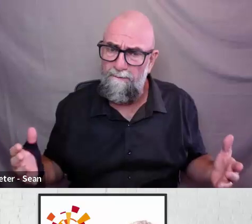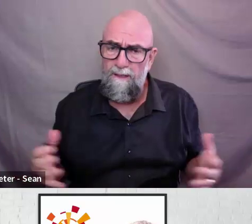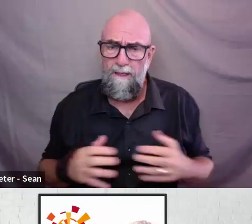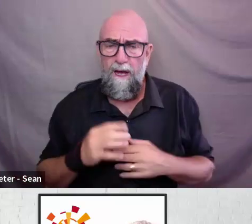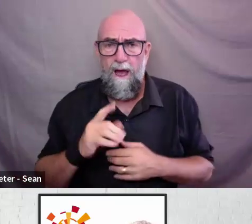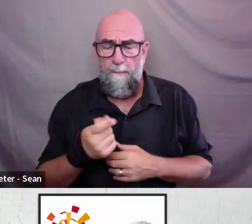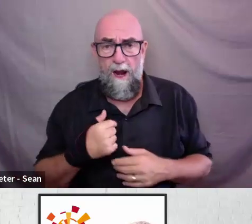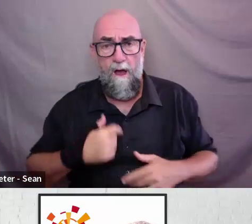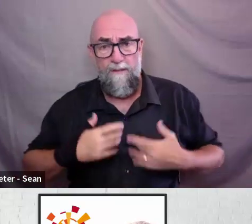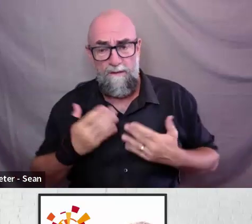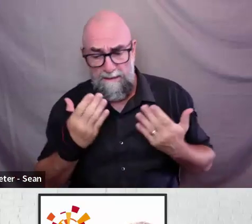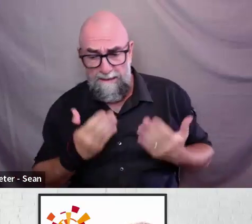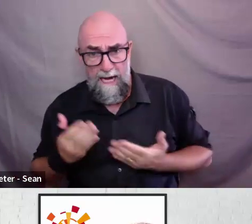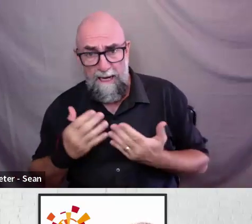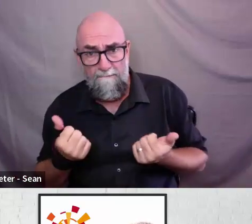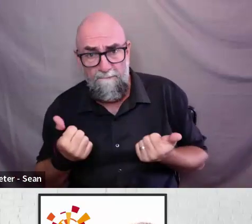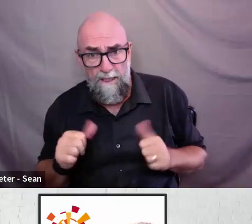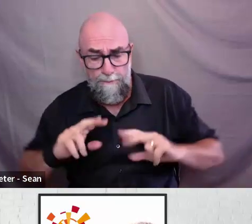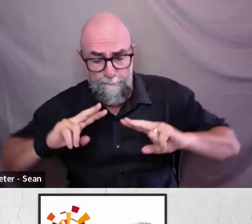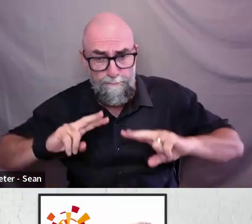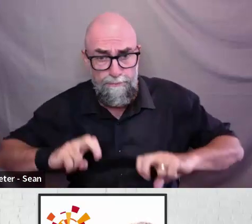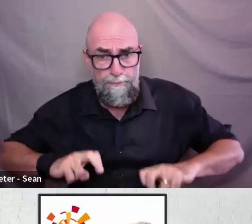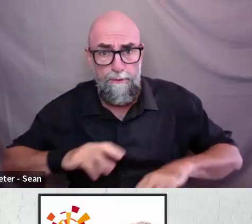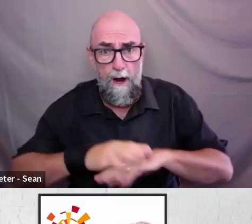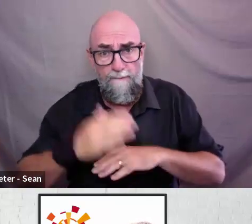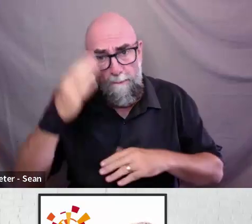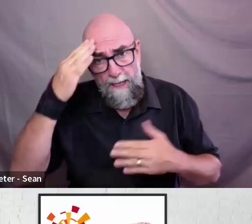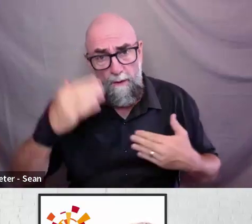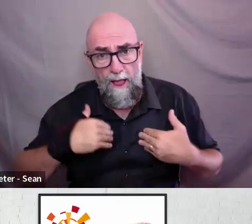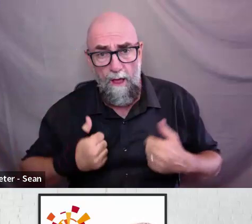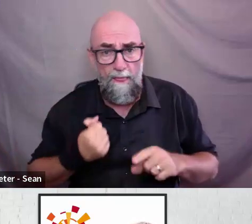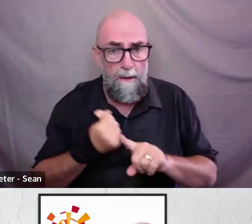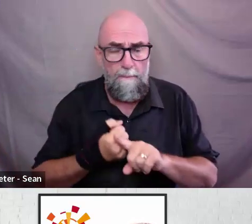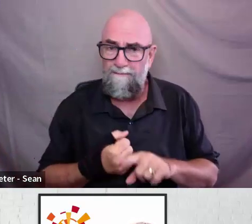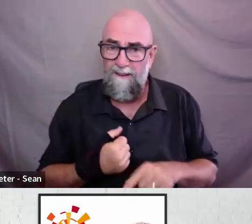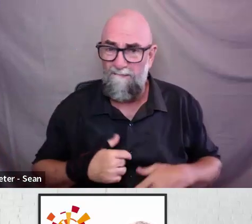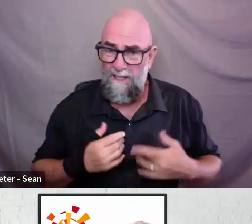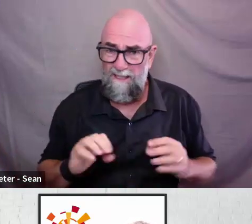is one of those things because I